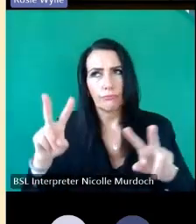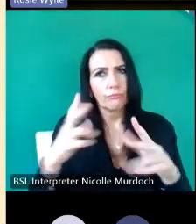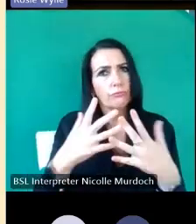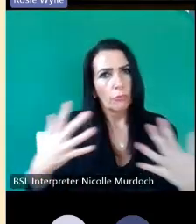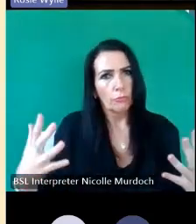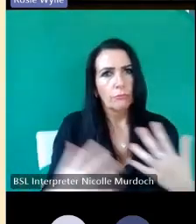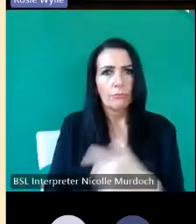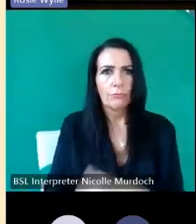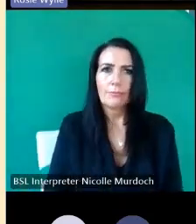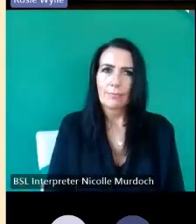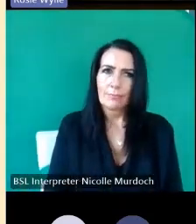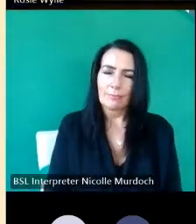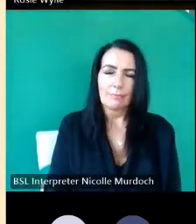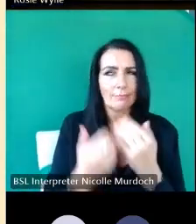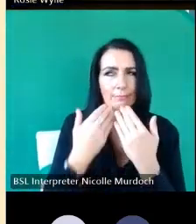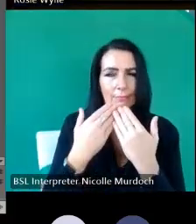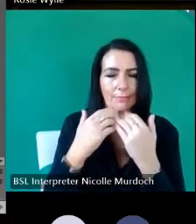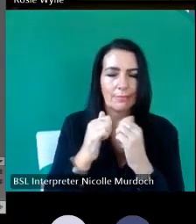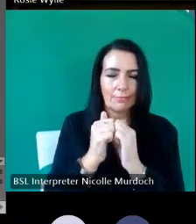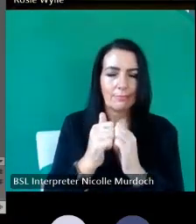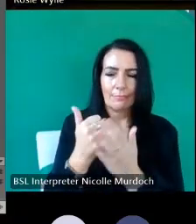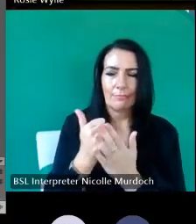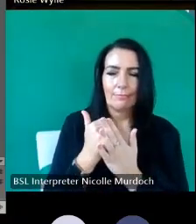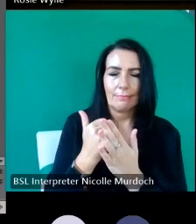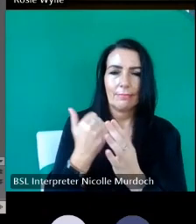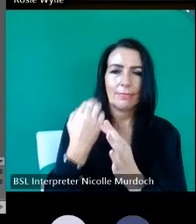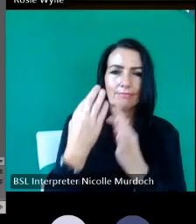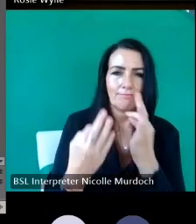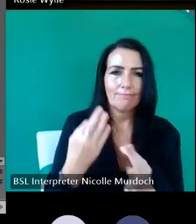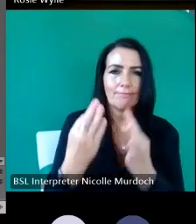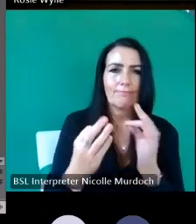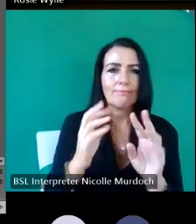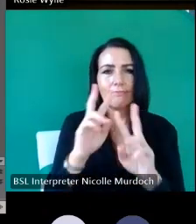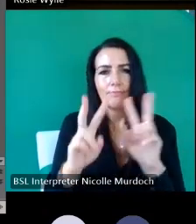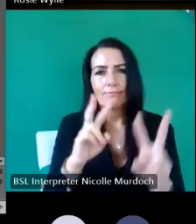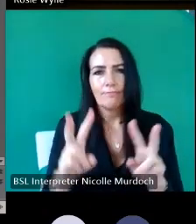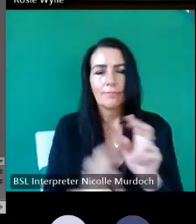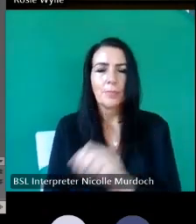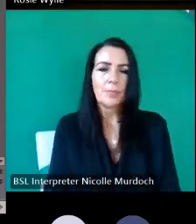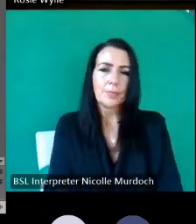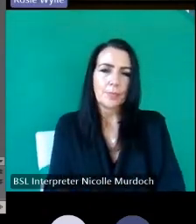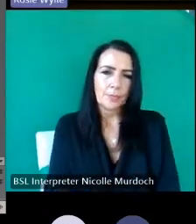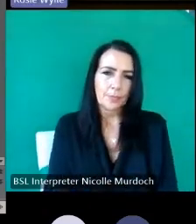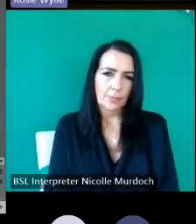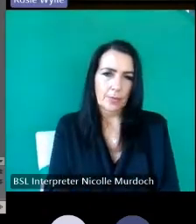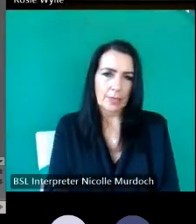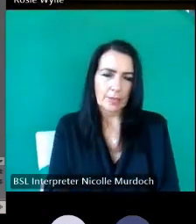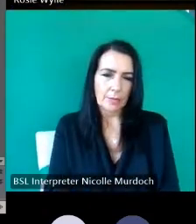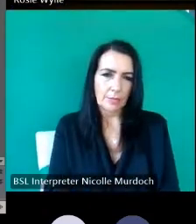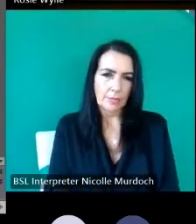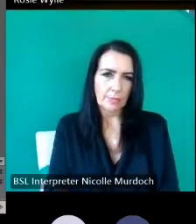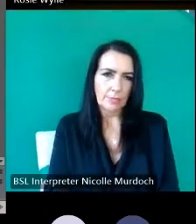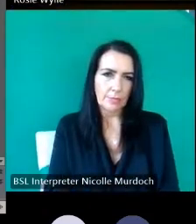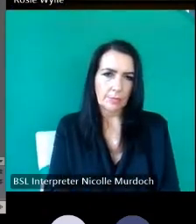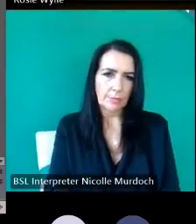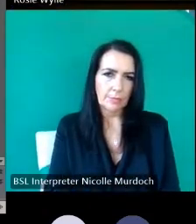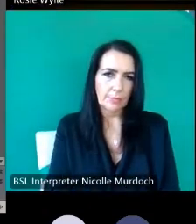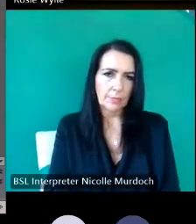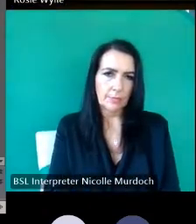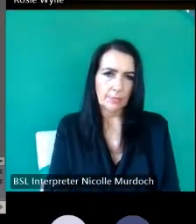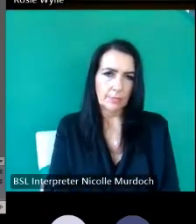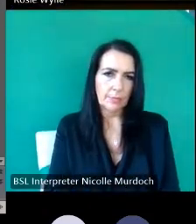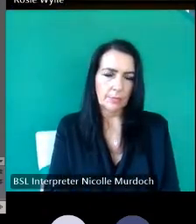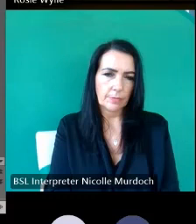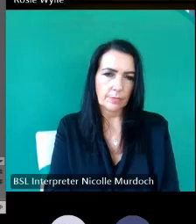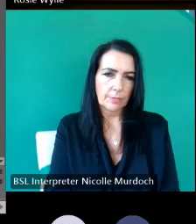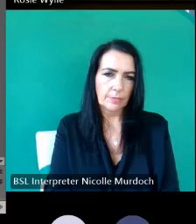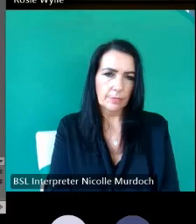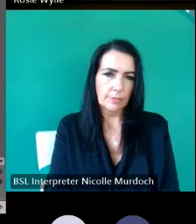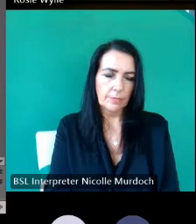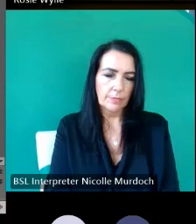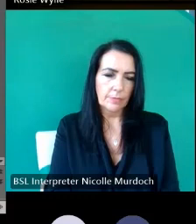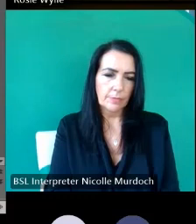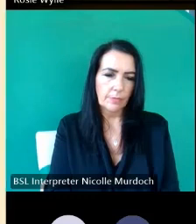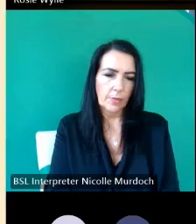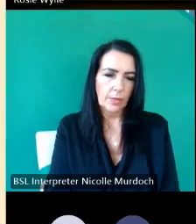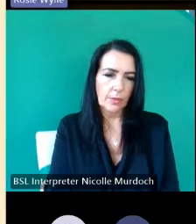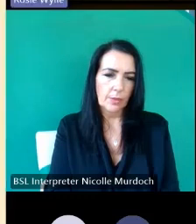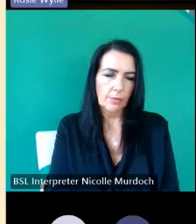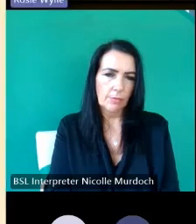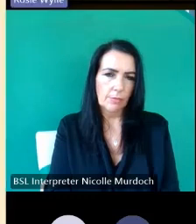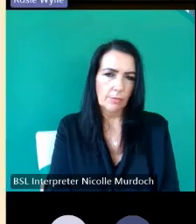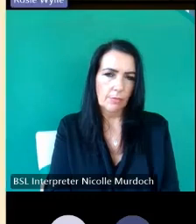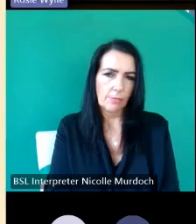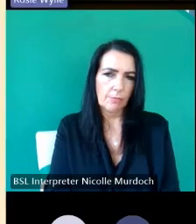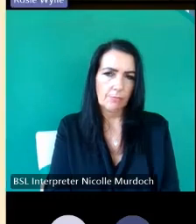next W you never had to put up